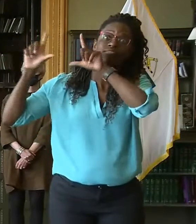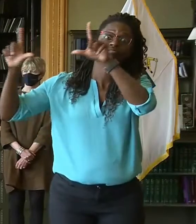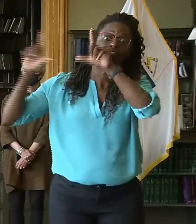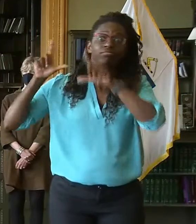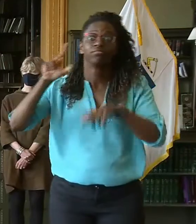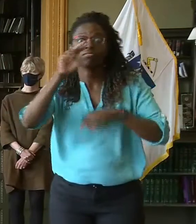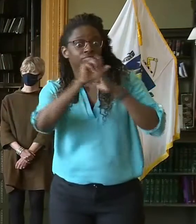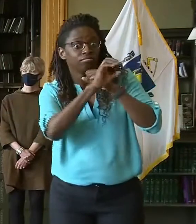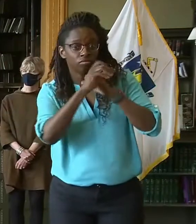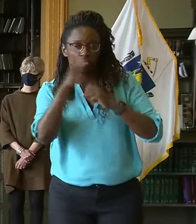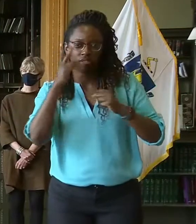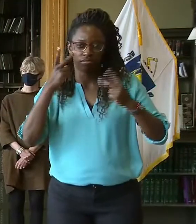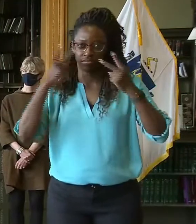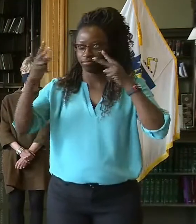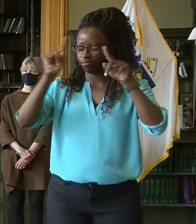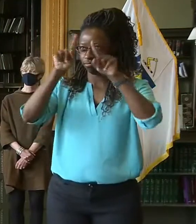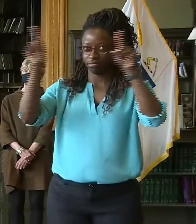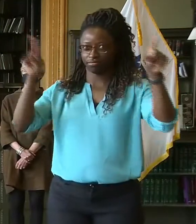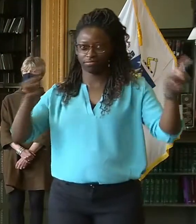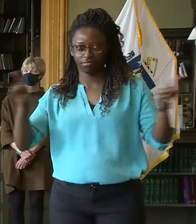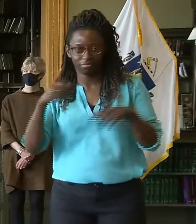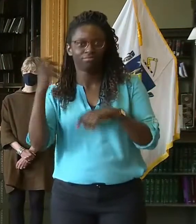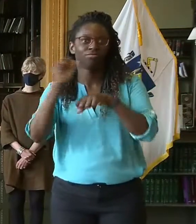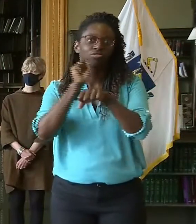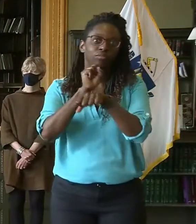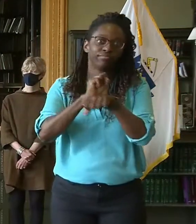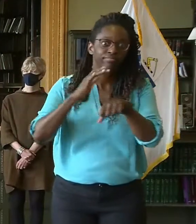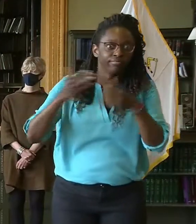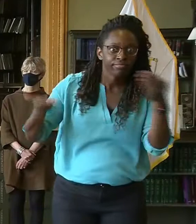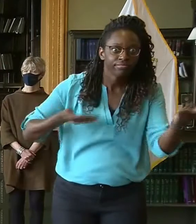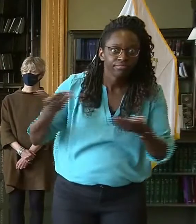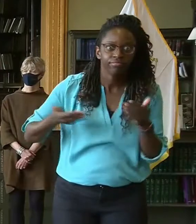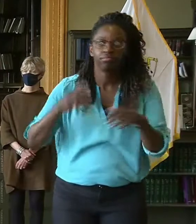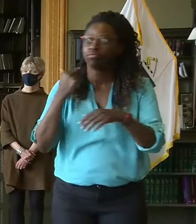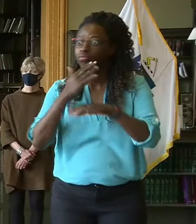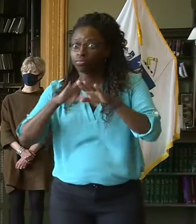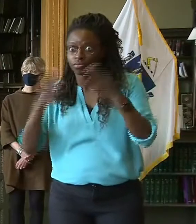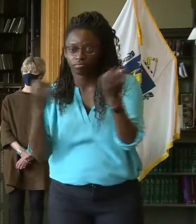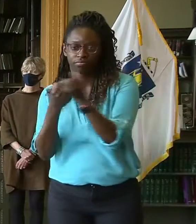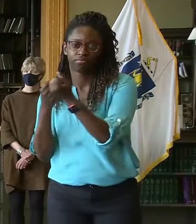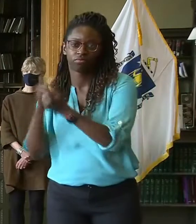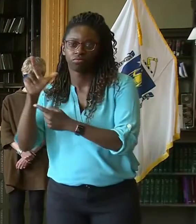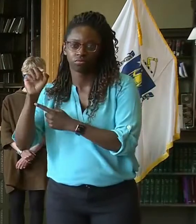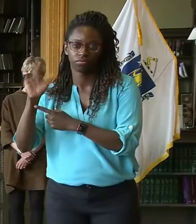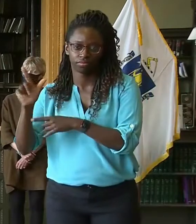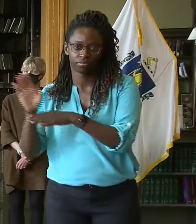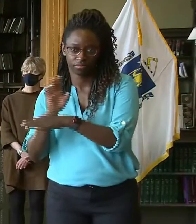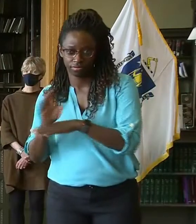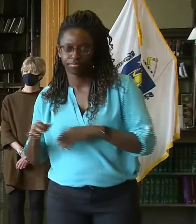COME INCLUDING A TV SPOT LATER THIS SUMMER DURING A RED SOX GAME. I WANT TO SAY THANK YOU TO THE